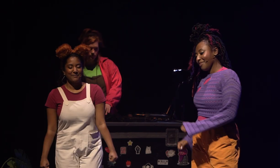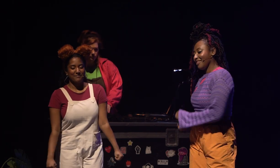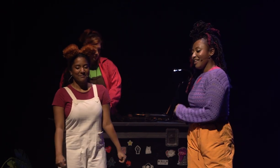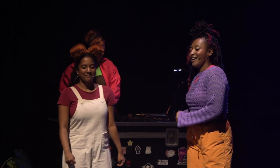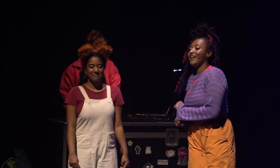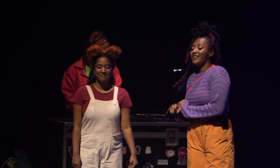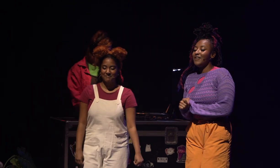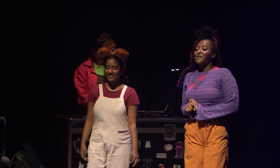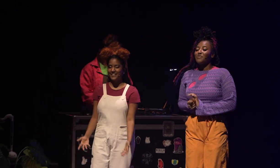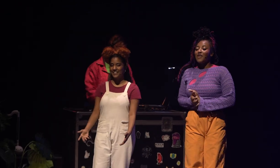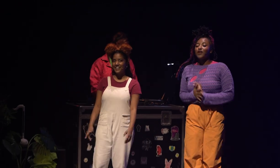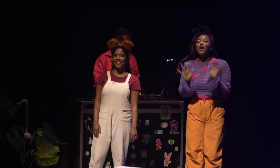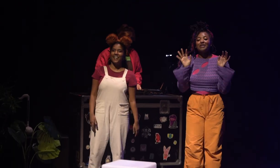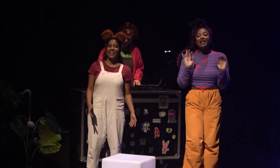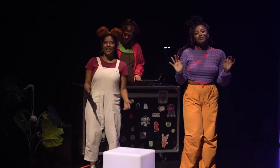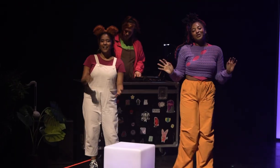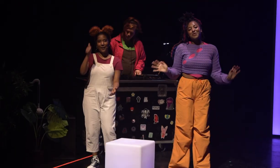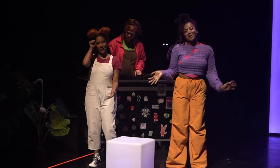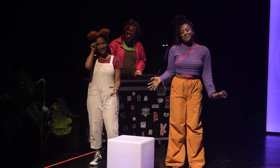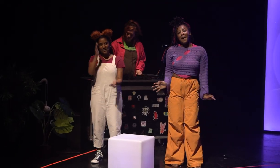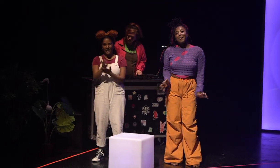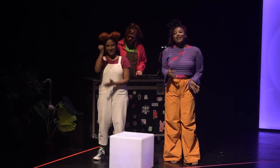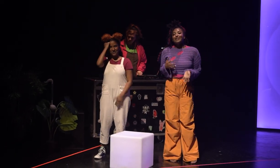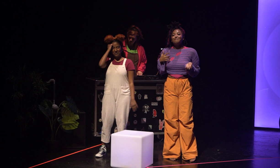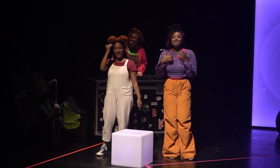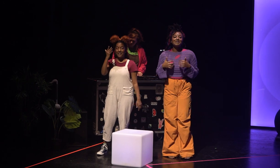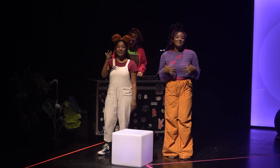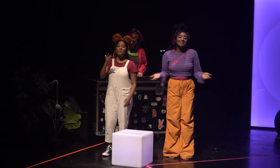[GIGGLES] And I know it sounds stupid, but when we